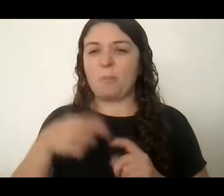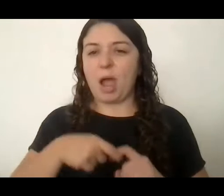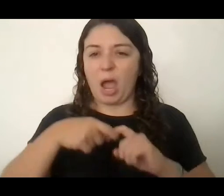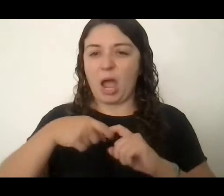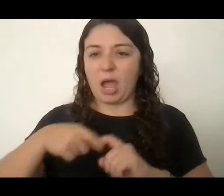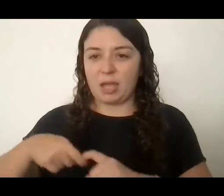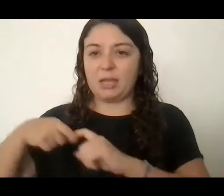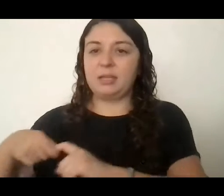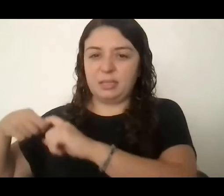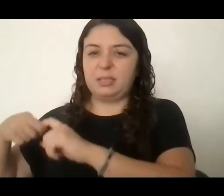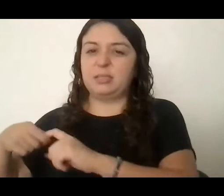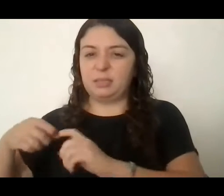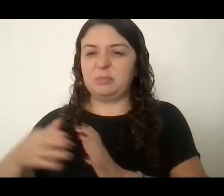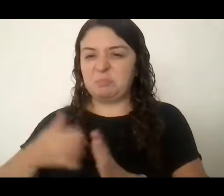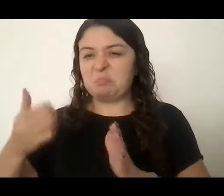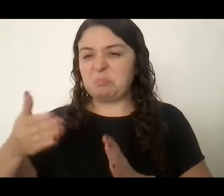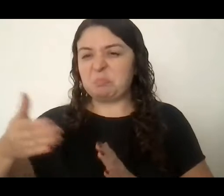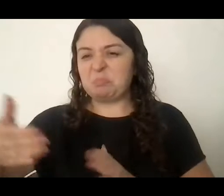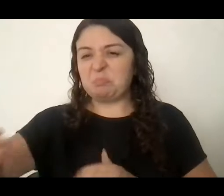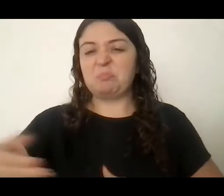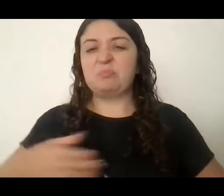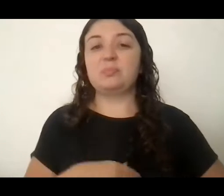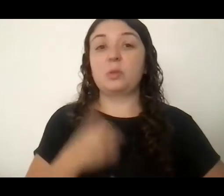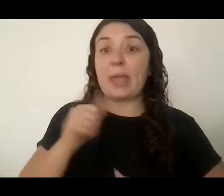please pop your questions in the Chat box, and then I'll tackle those at kind